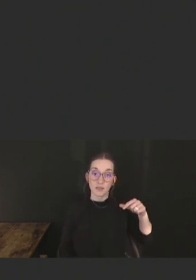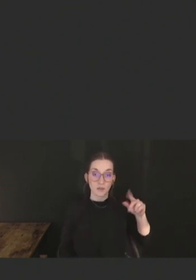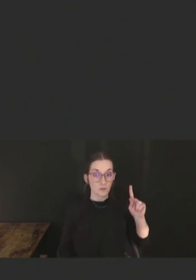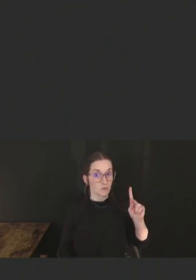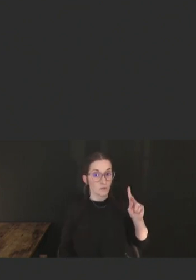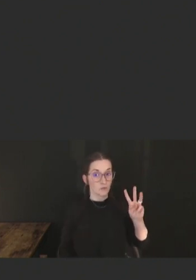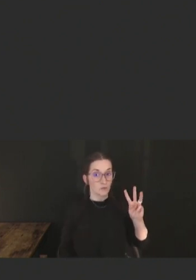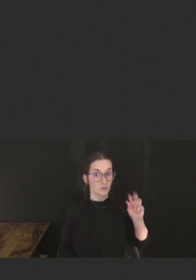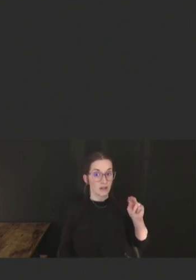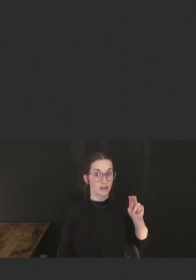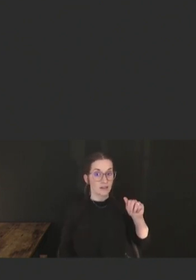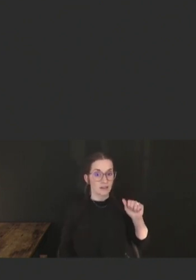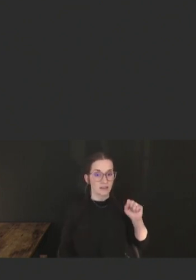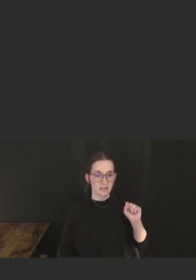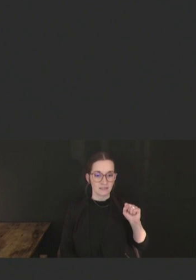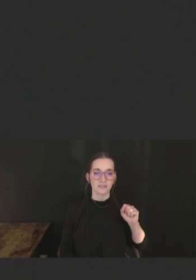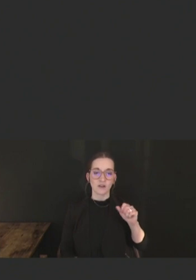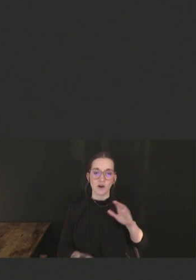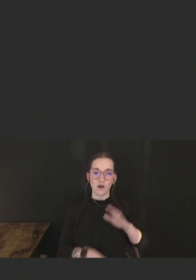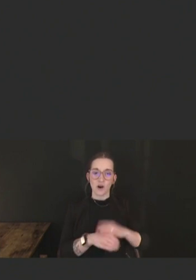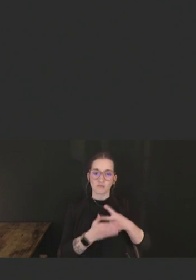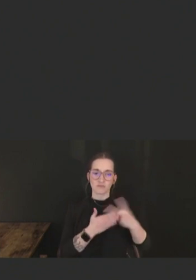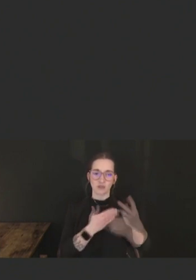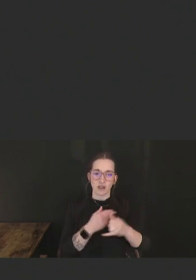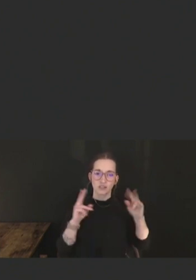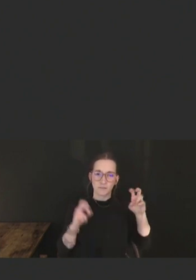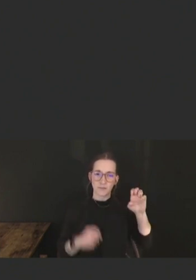the Project Eliminate, a global joint effort with UNICEF.